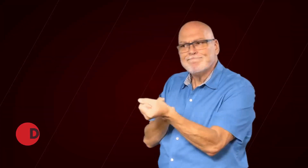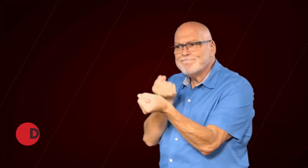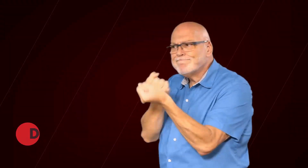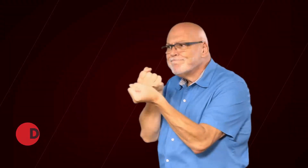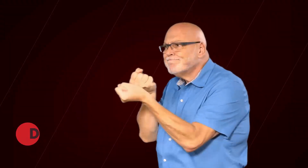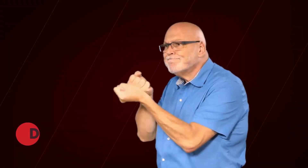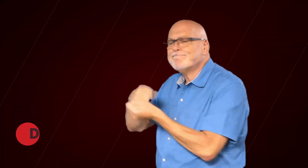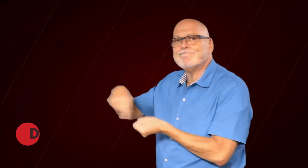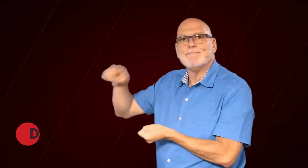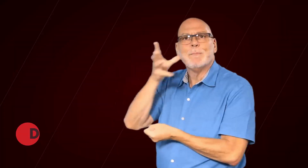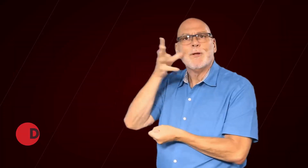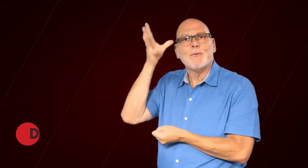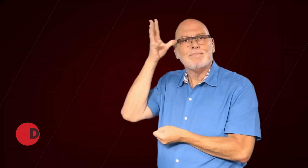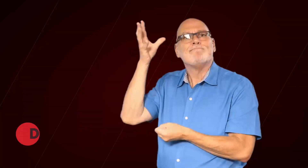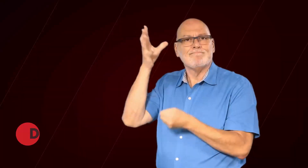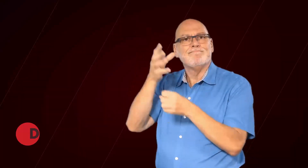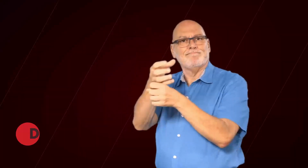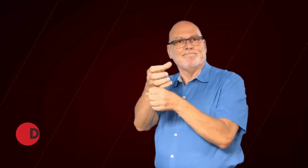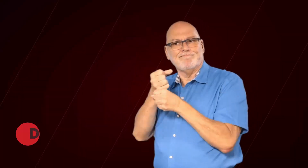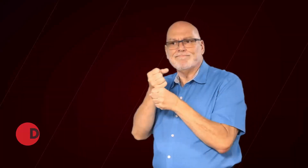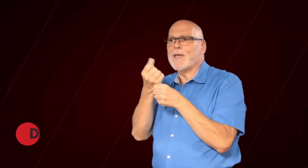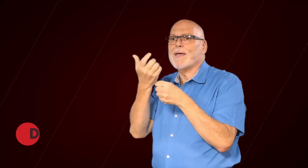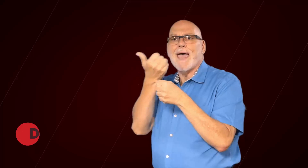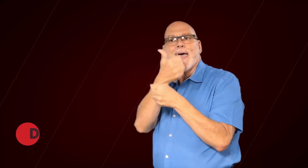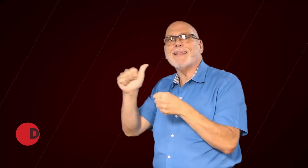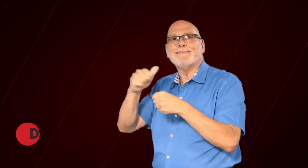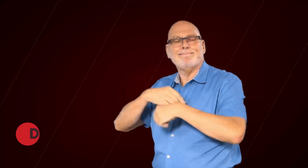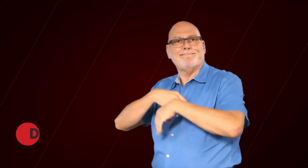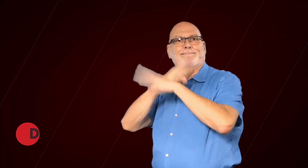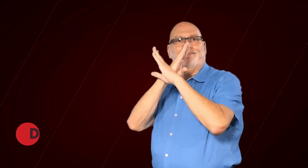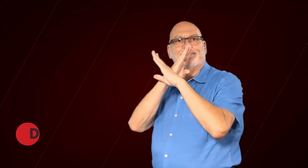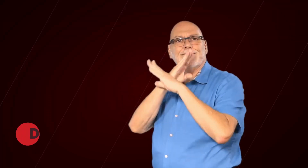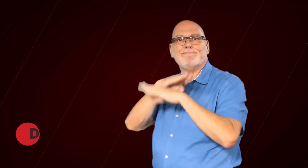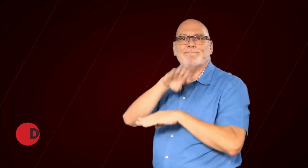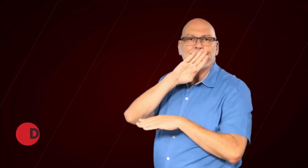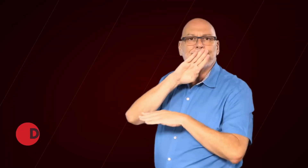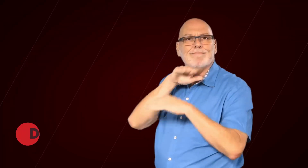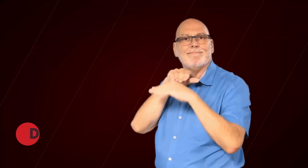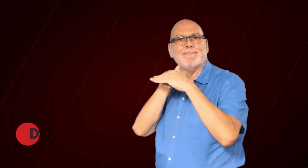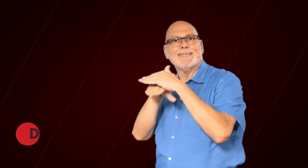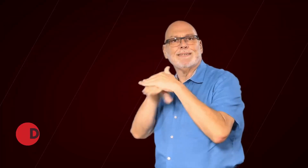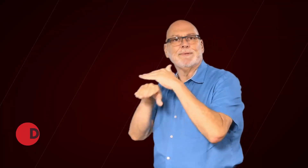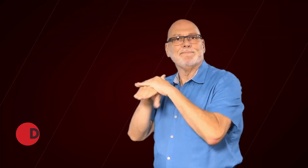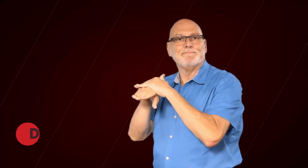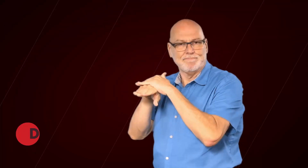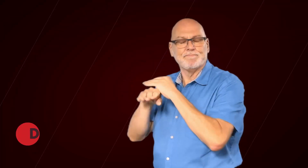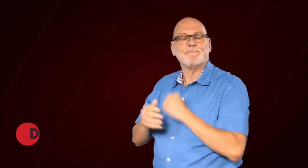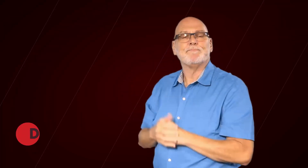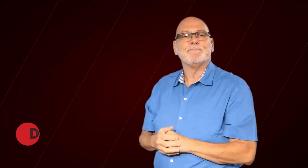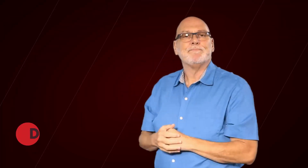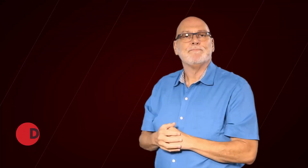support parents who have problems with accessibility.